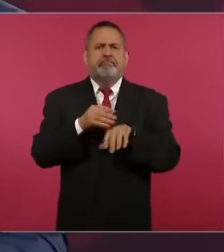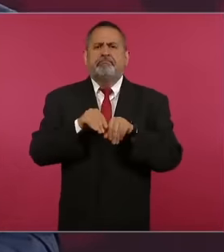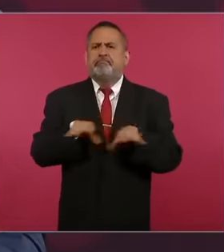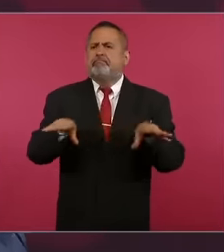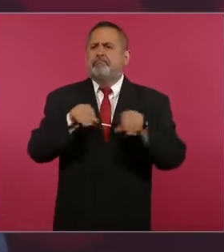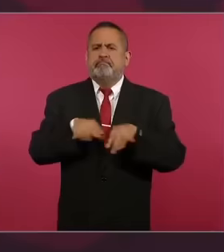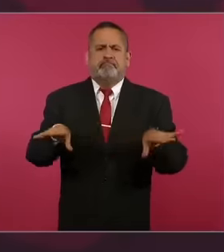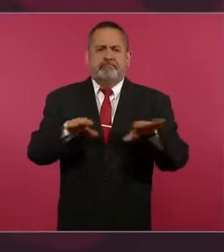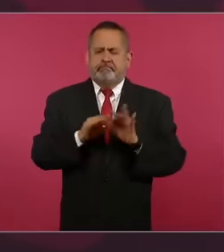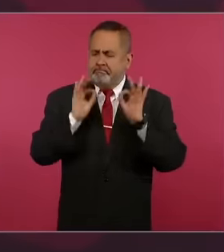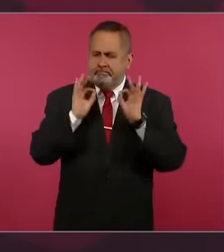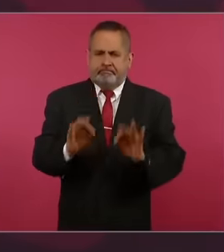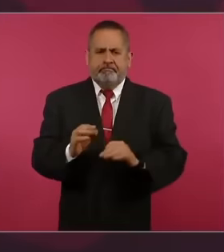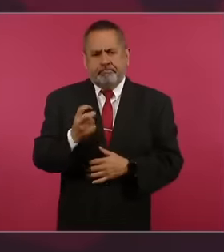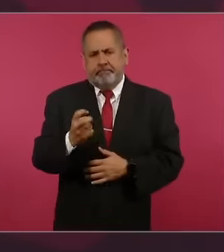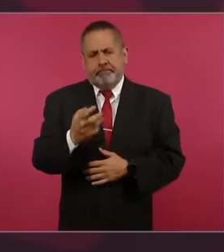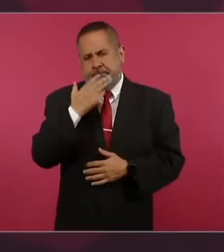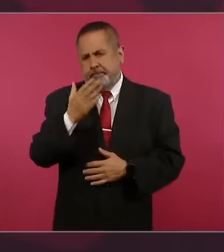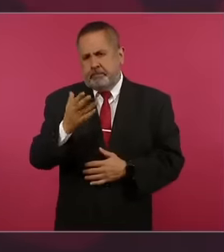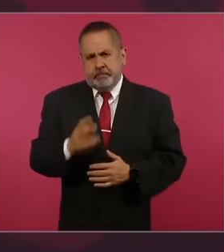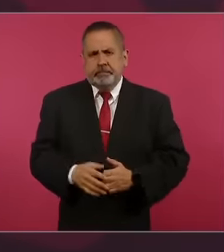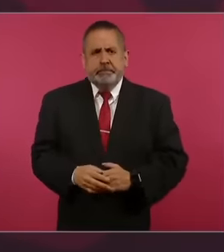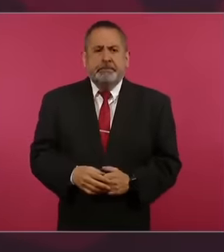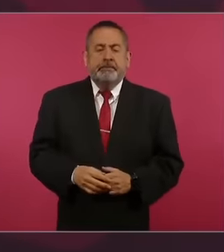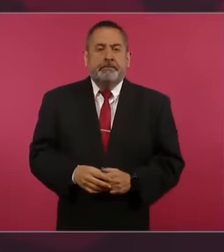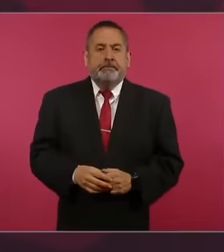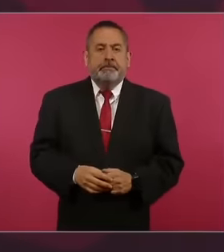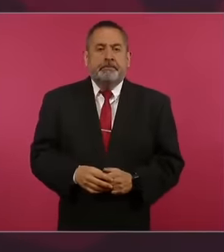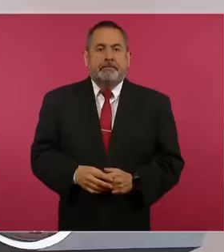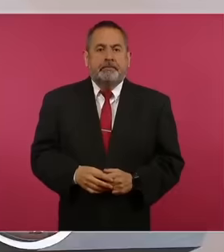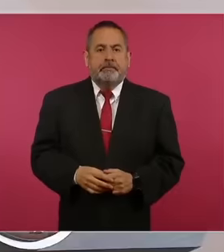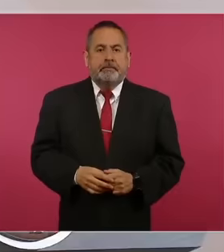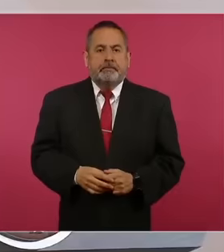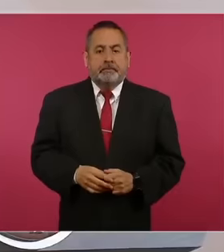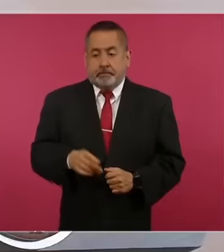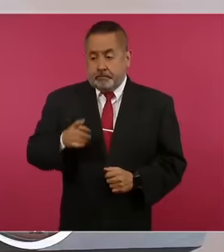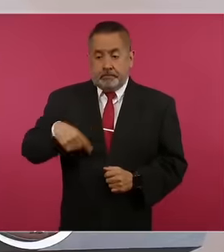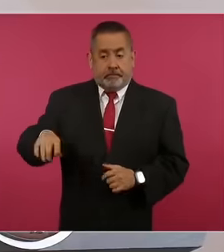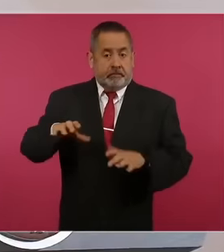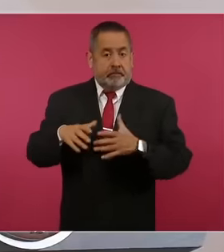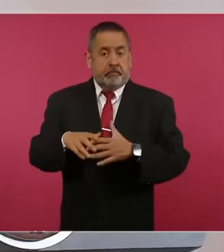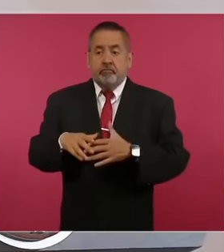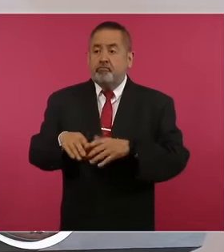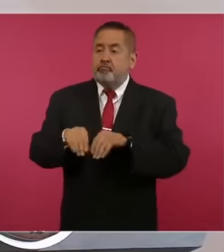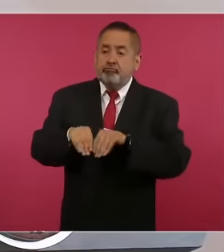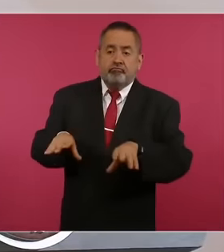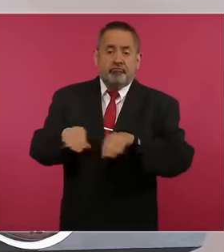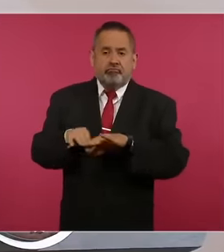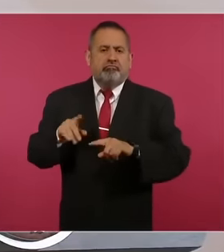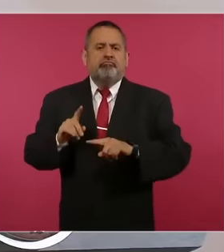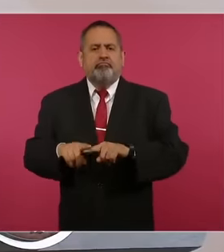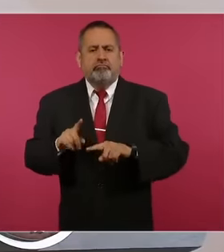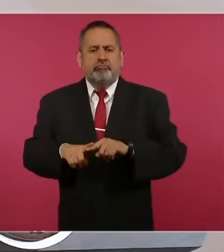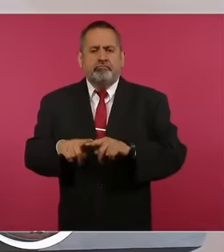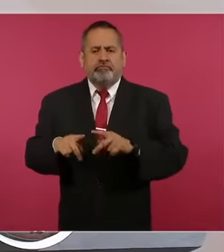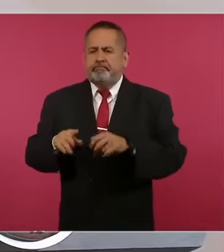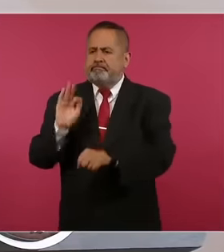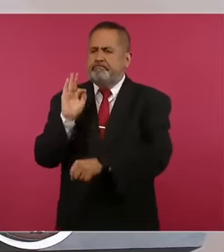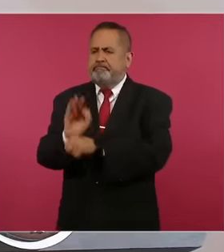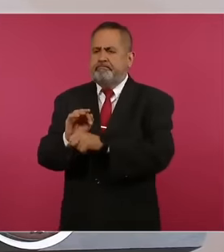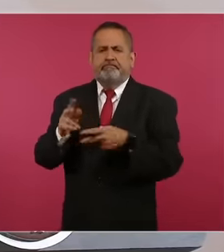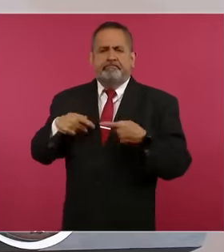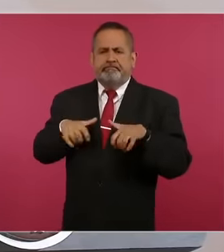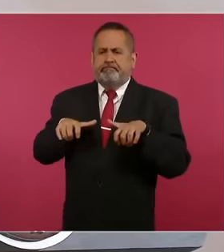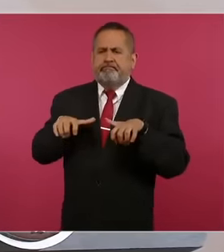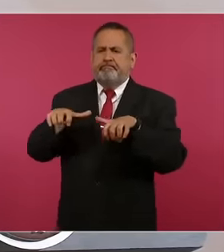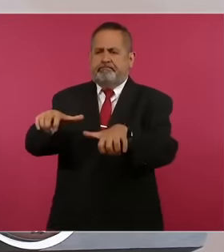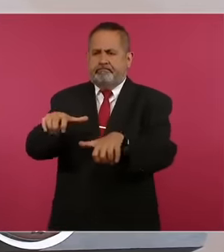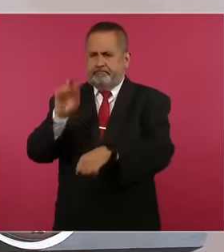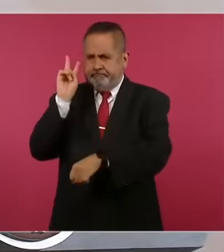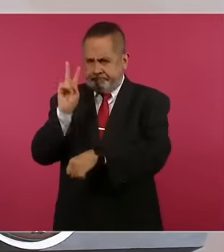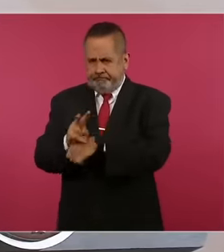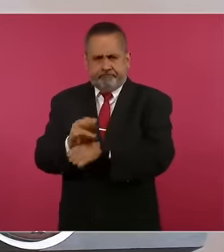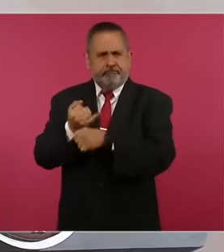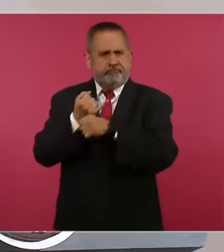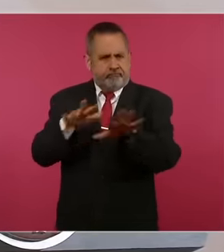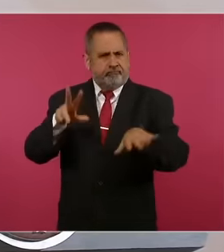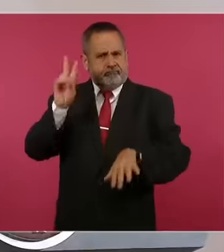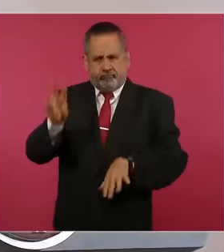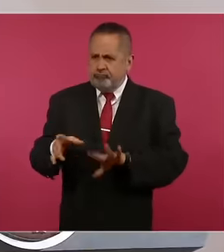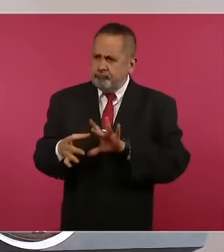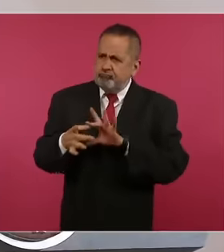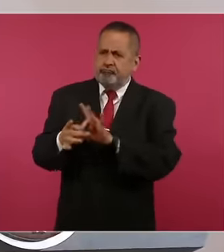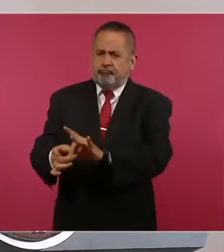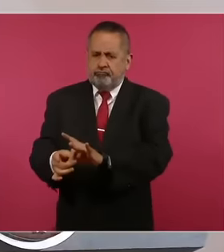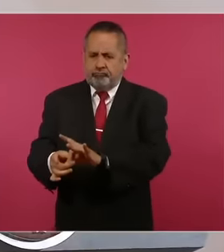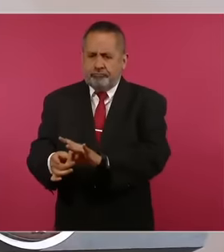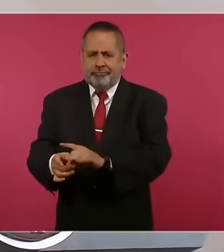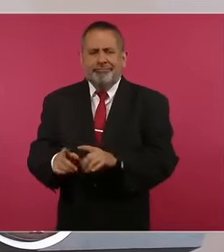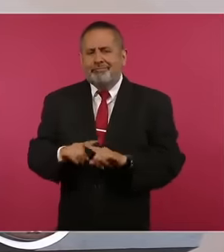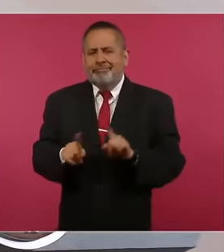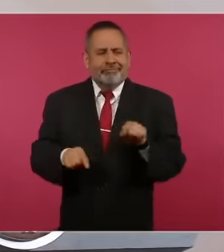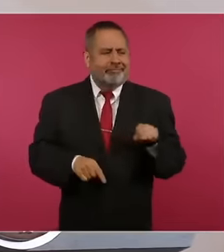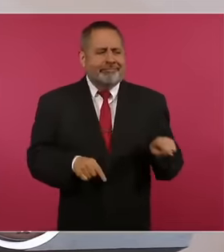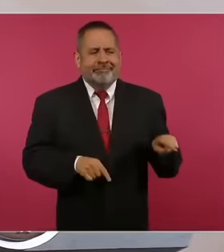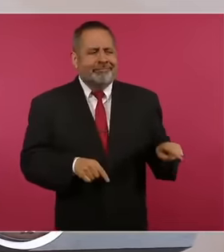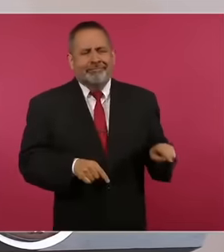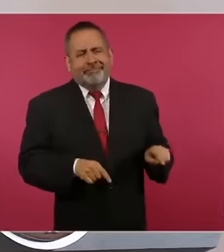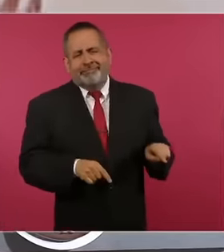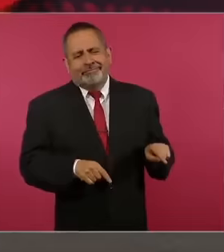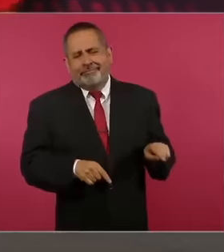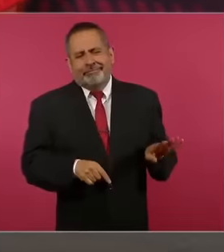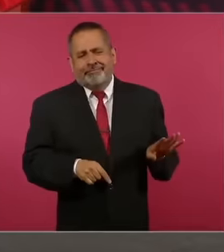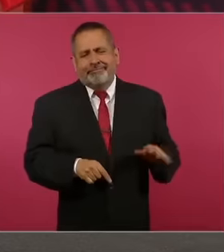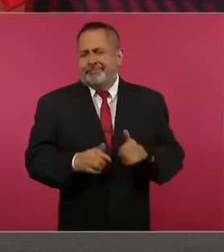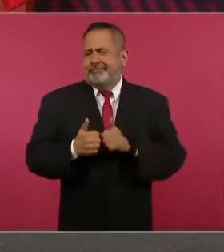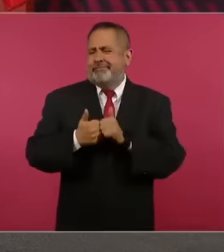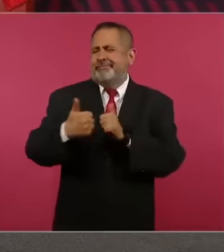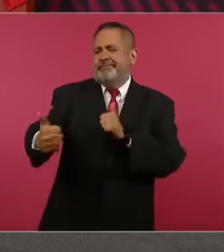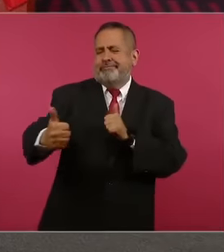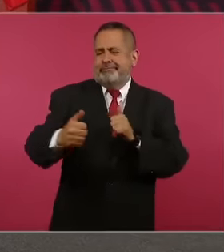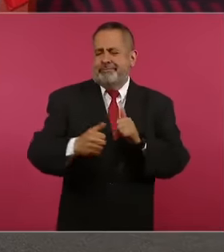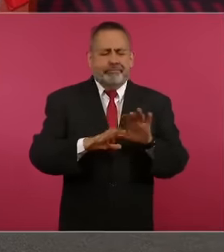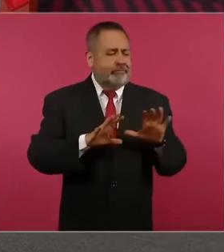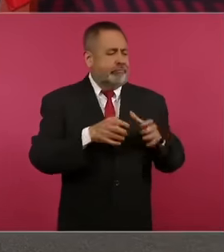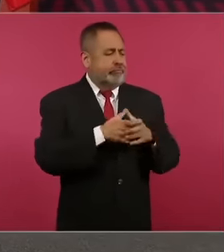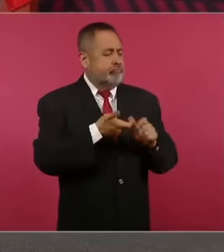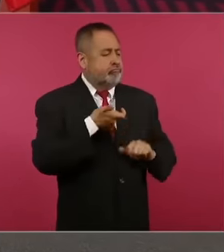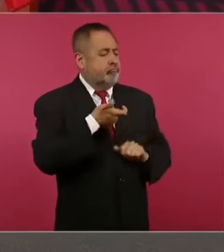that are in favor of the people. No the conventional media that are said